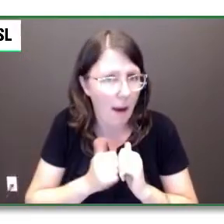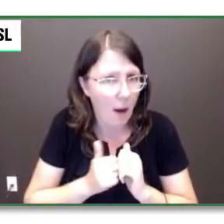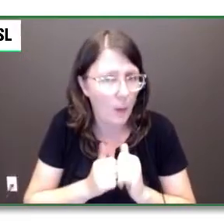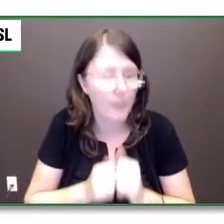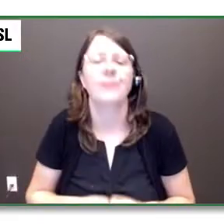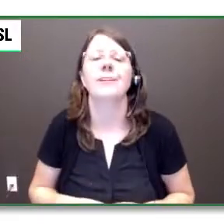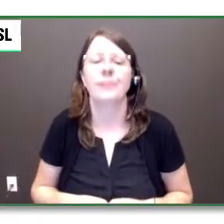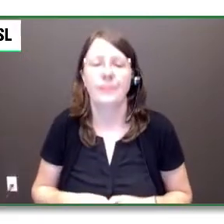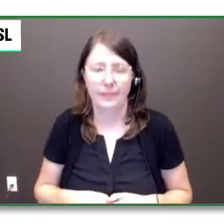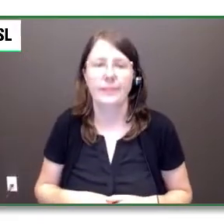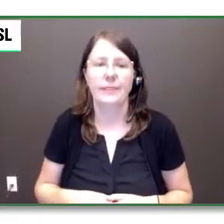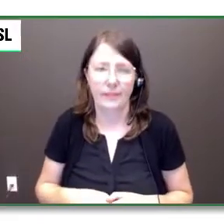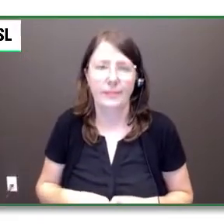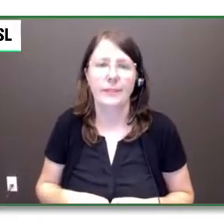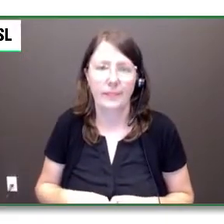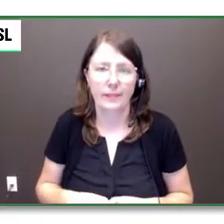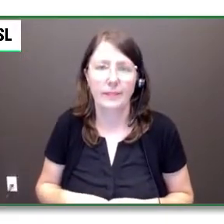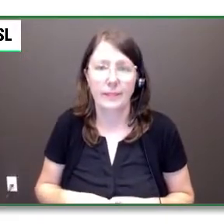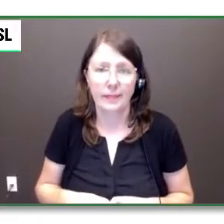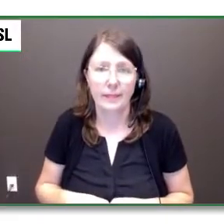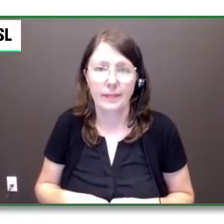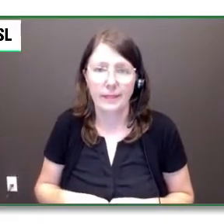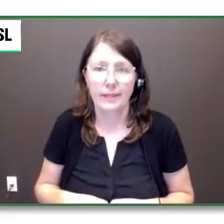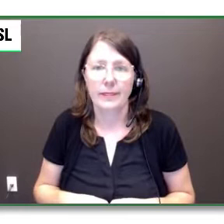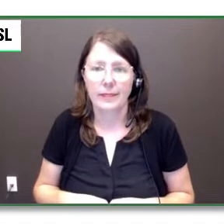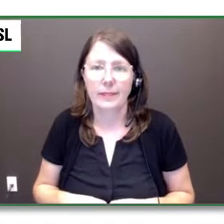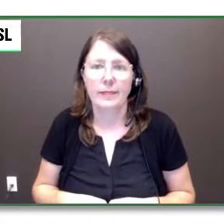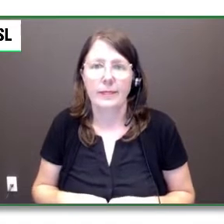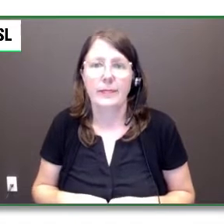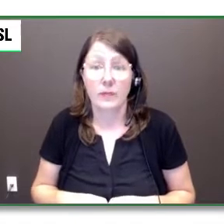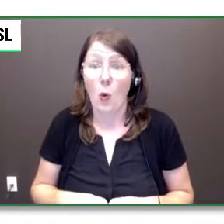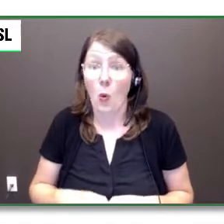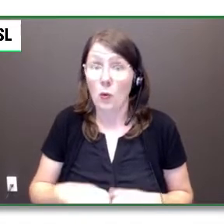was about you know - am I even prepared to go to the park physically and mentally^